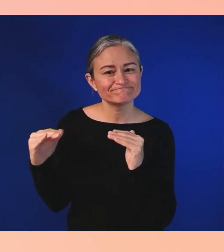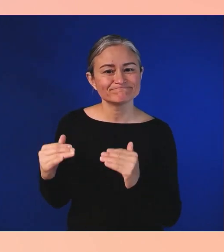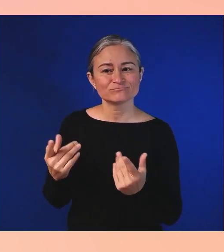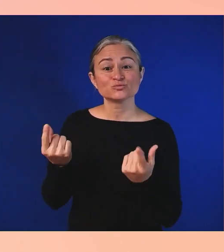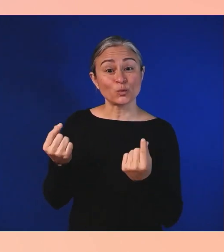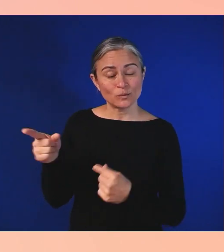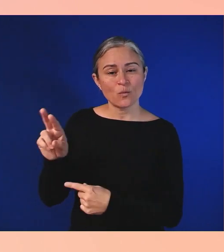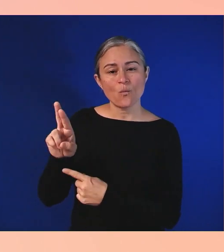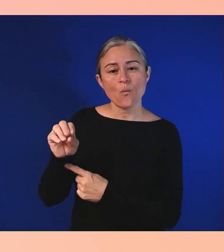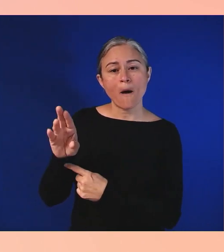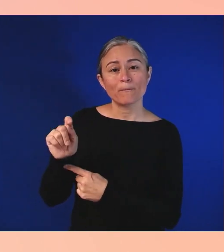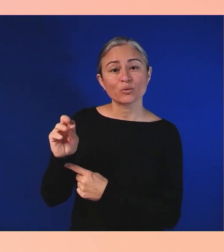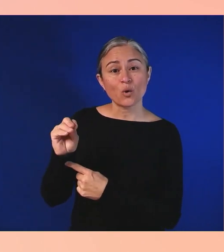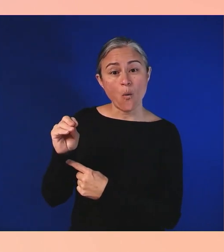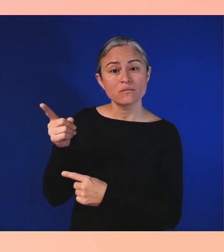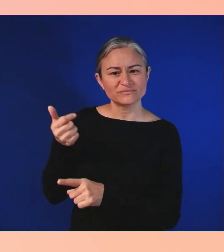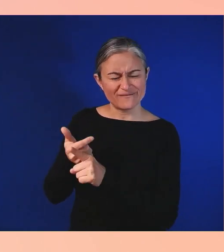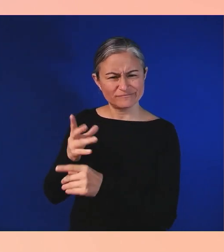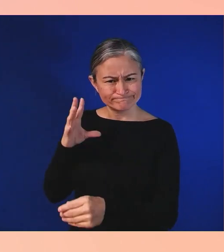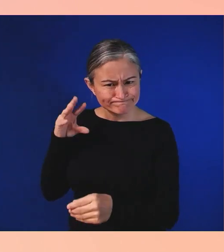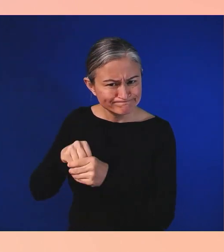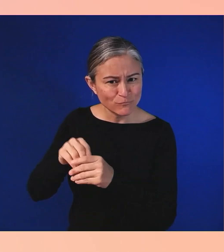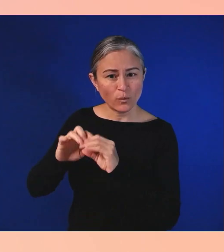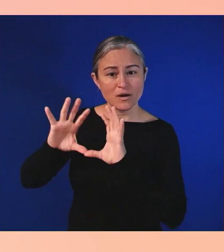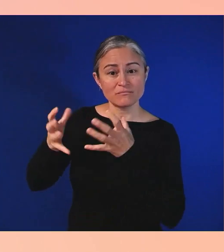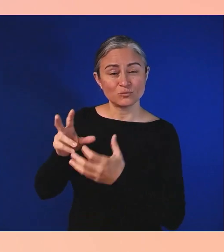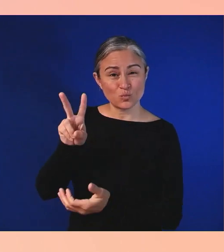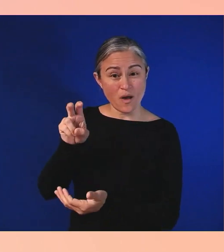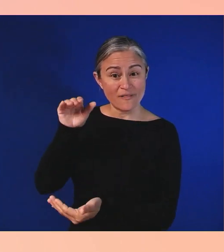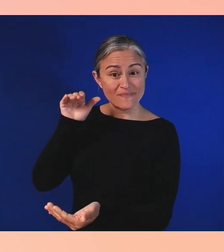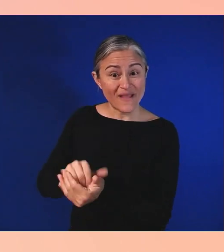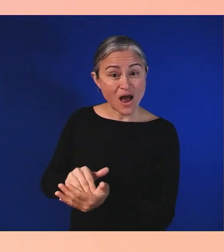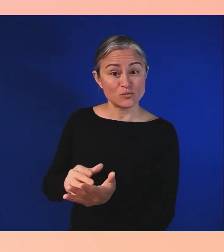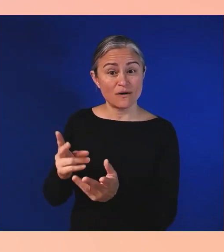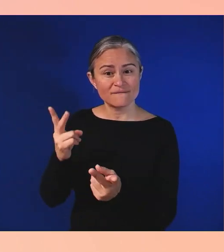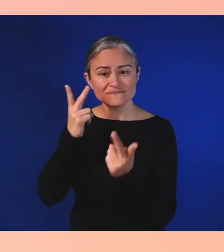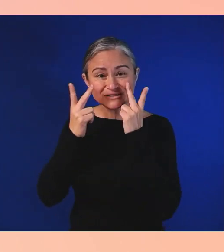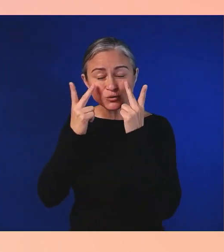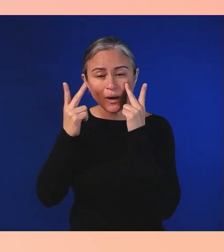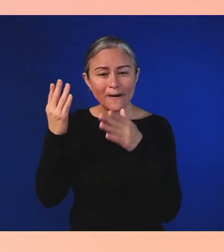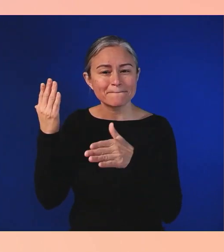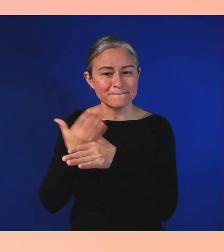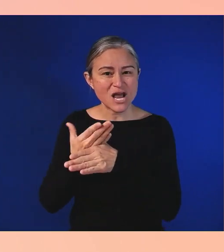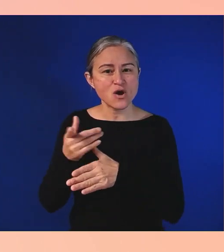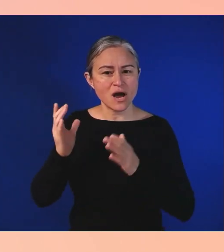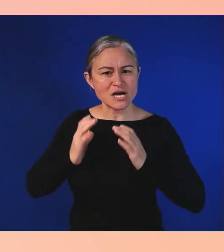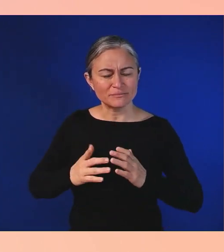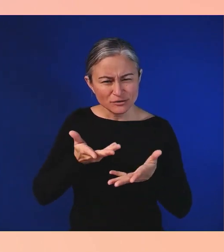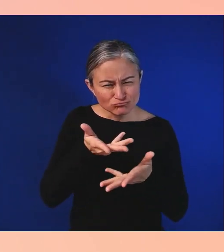those visual cues for multiple senses. Today, Roberto is going to walk you through some of those audio cues that keep him